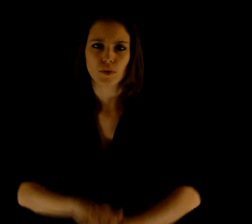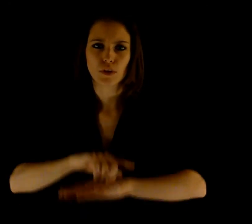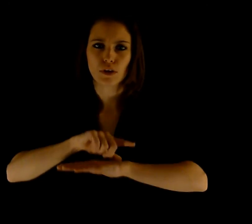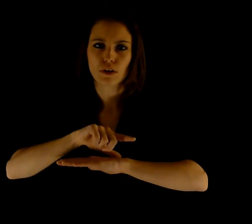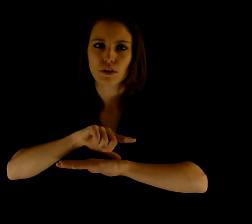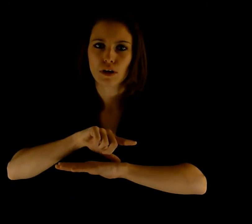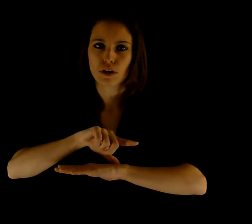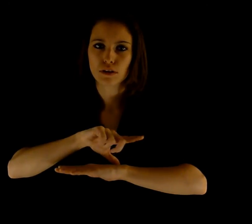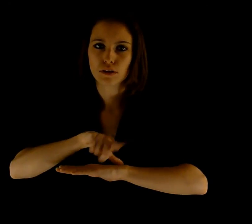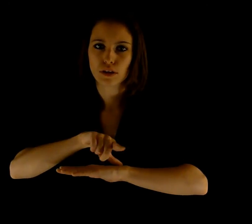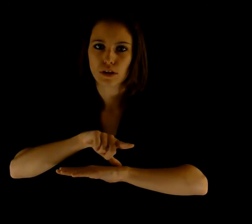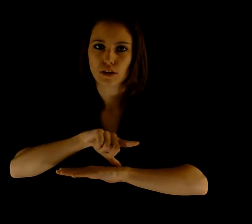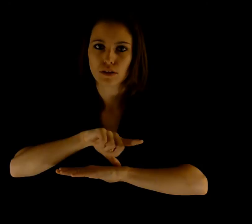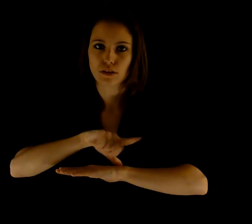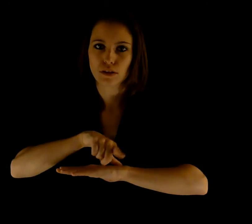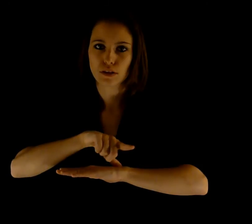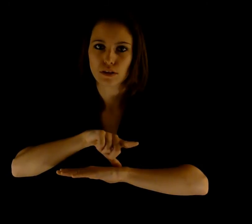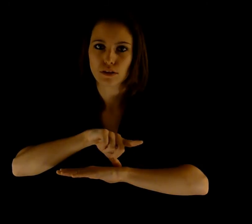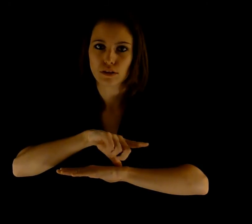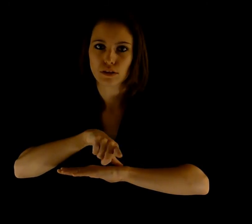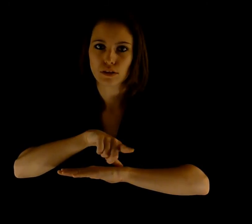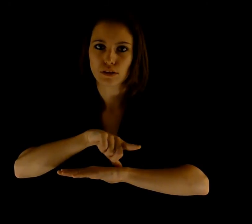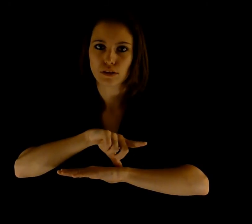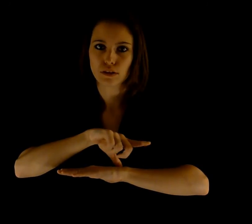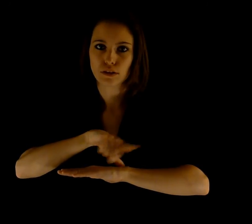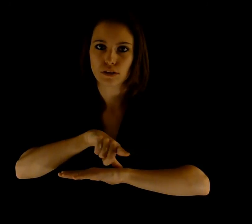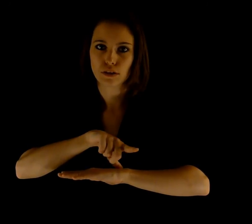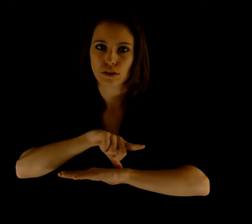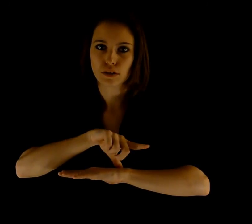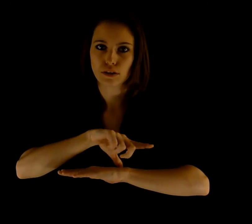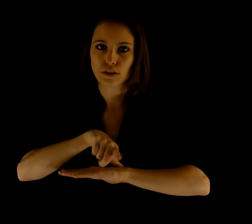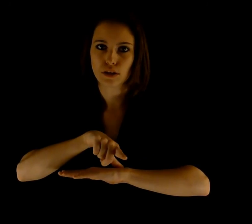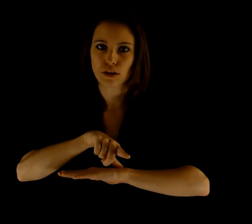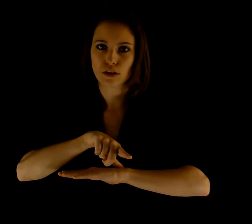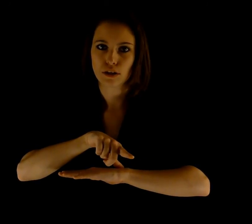TICK+++ Tick-tick-tick-tick-tick